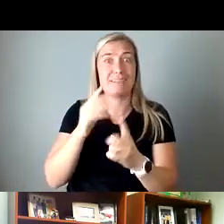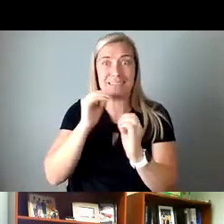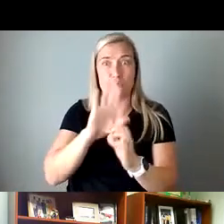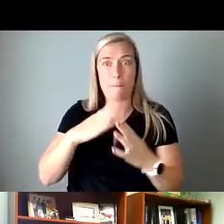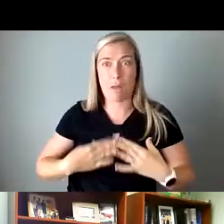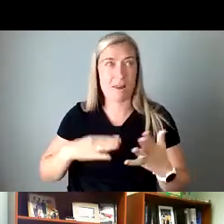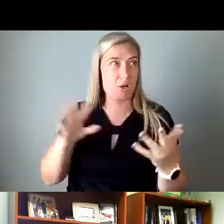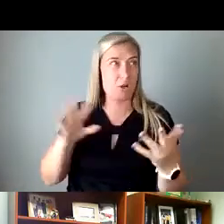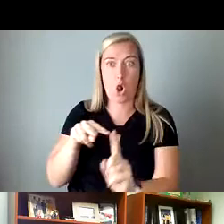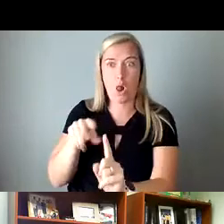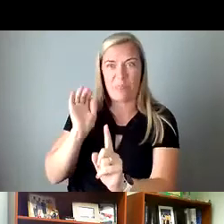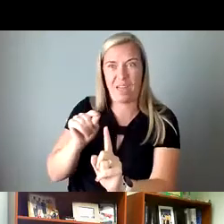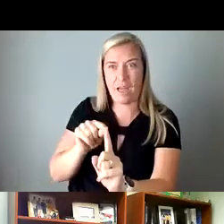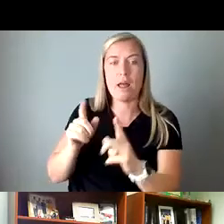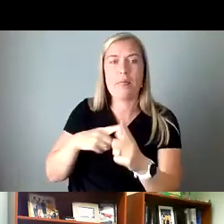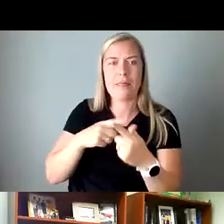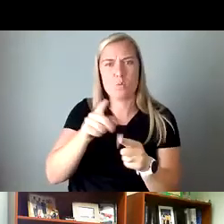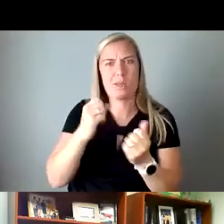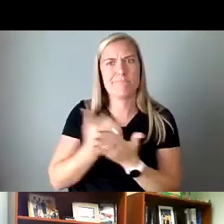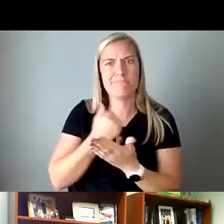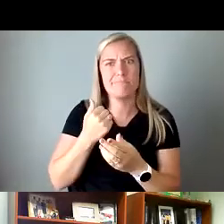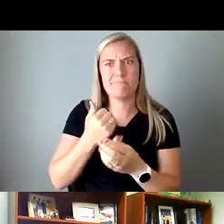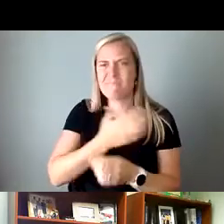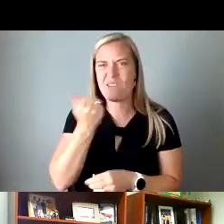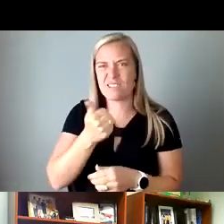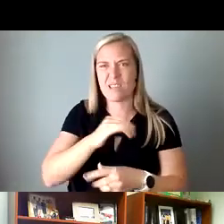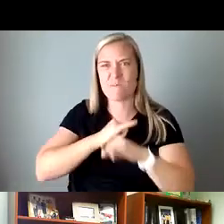your immune response to the virus, and protect you if you were to be exposed in the future.